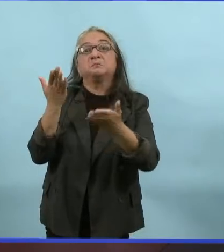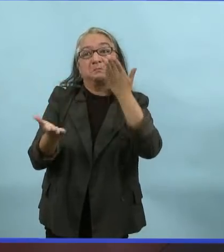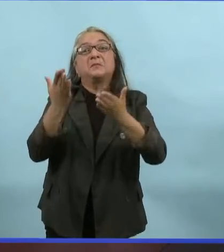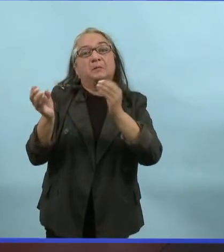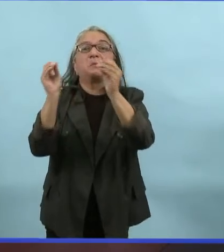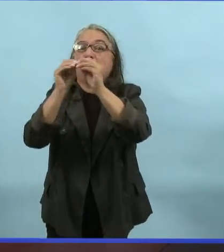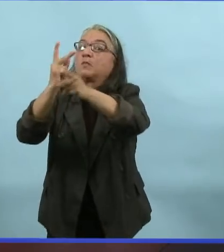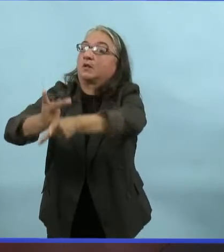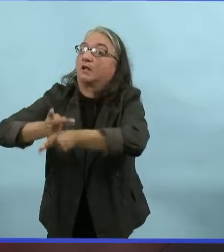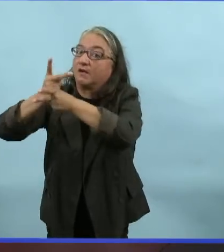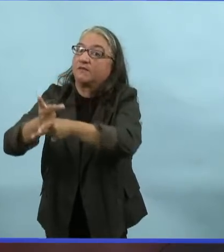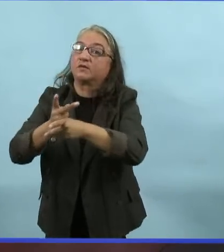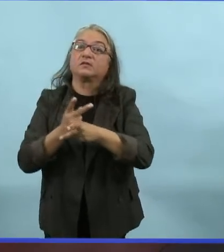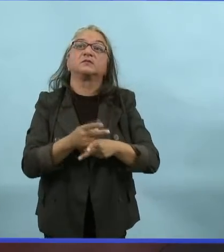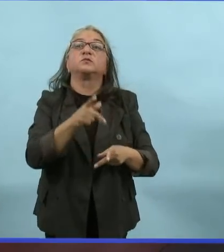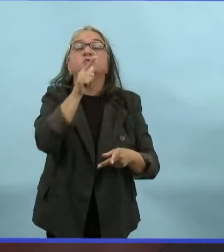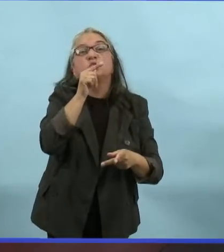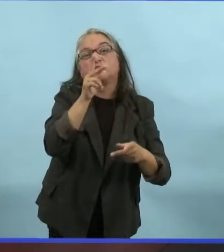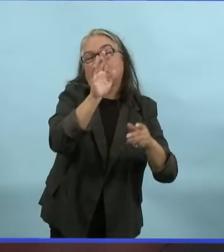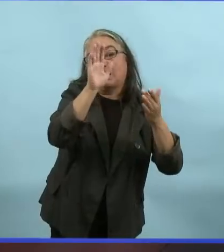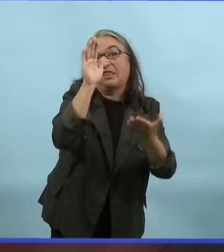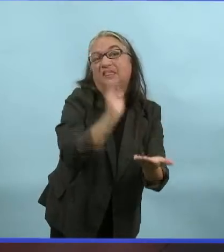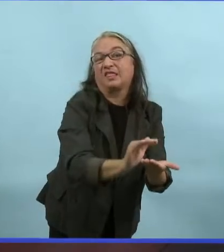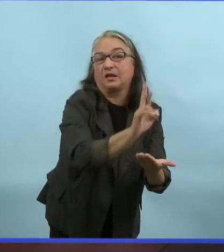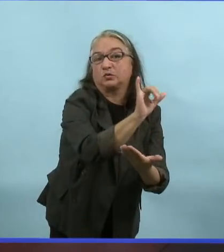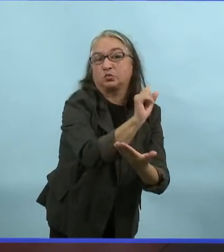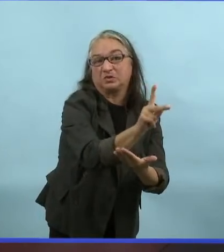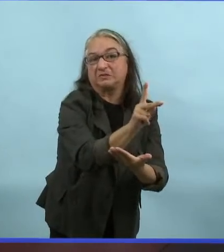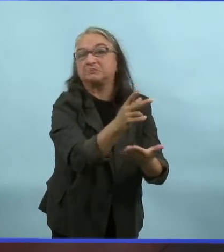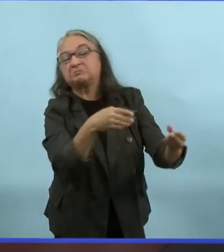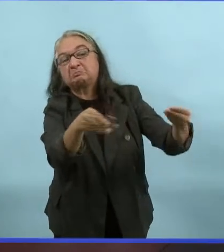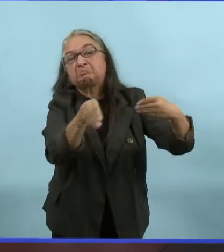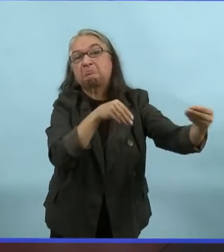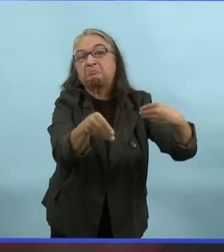number one step that Manitobans can take right now whether they want to travel whether they want to